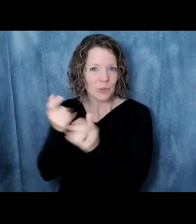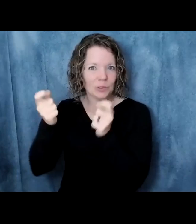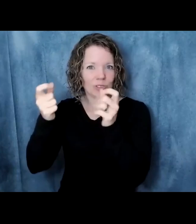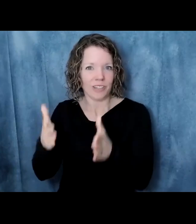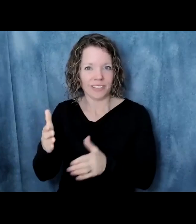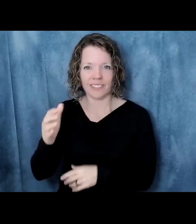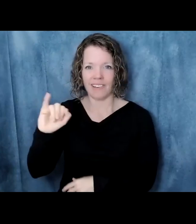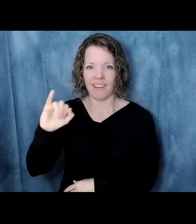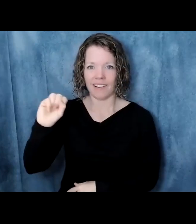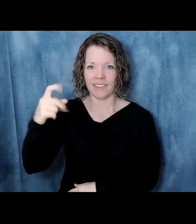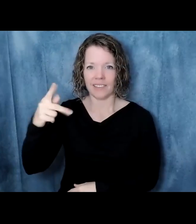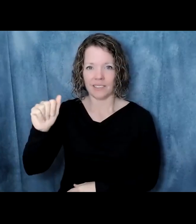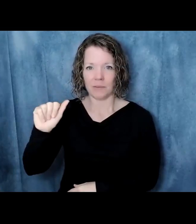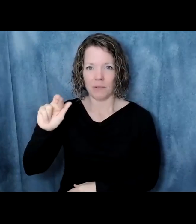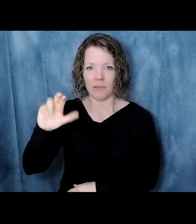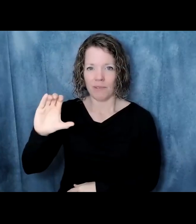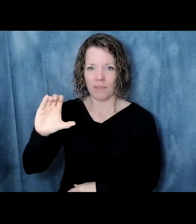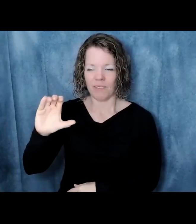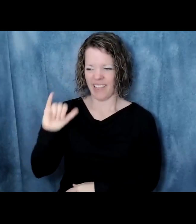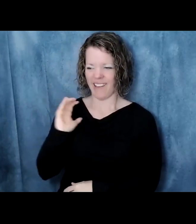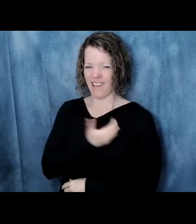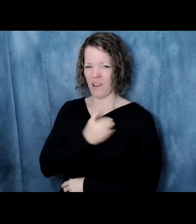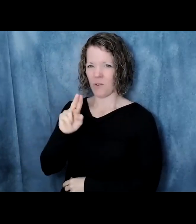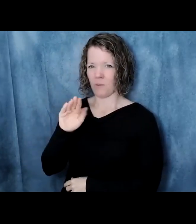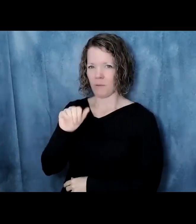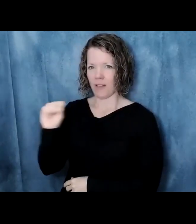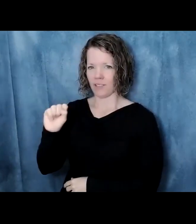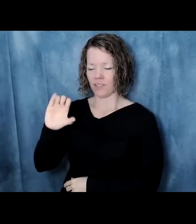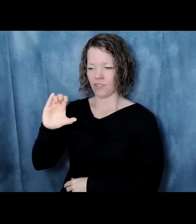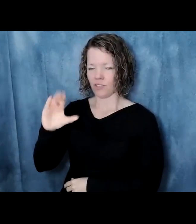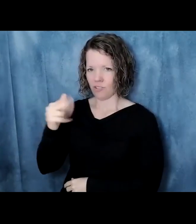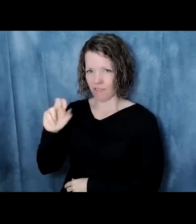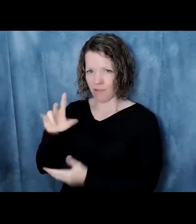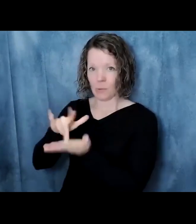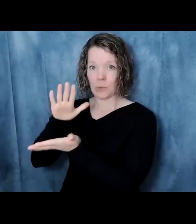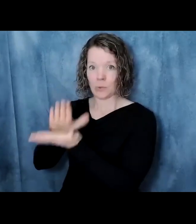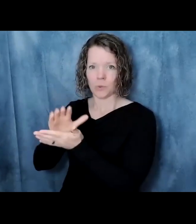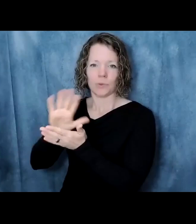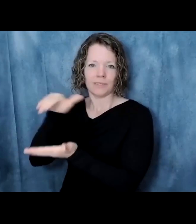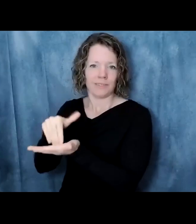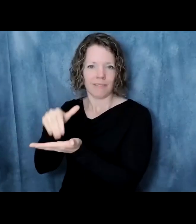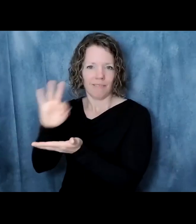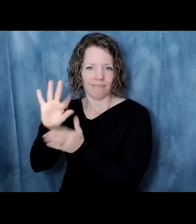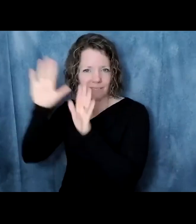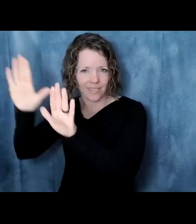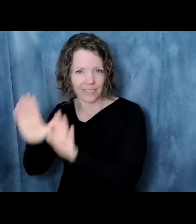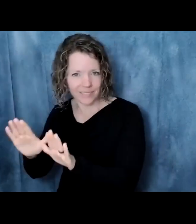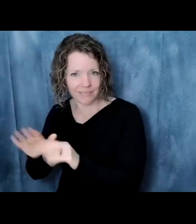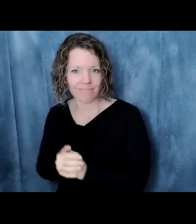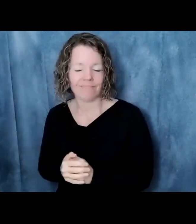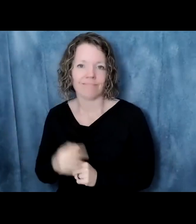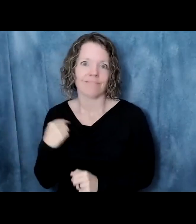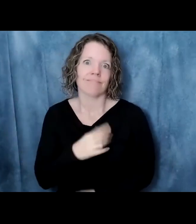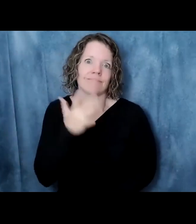of Excellence at UMass Chan. We were fortunate to have had Maryann Davis's leadership and her